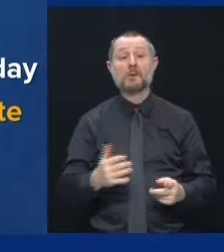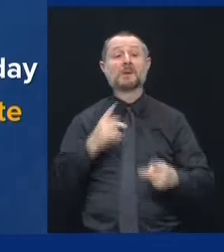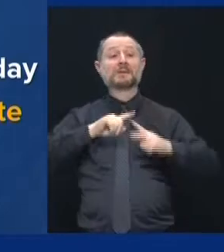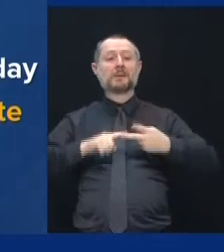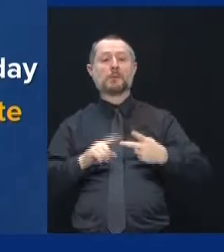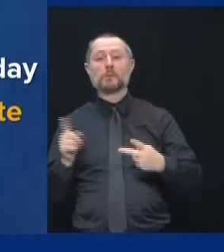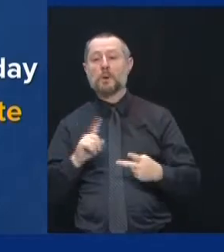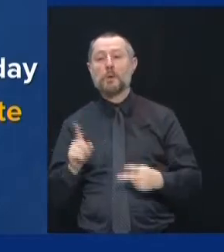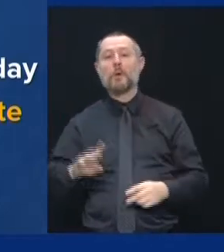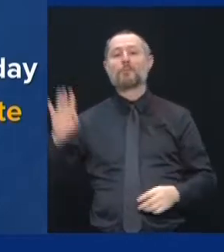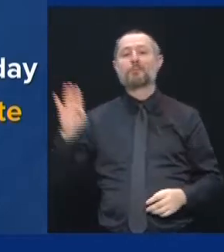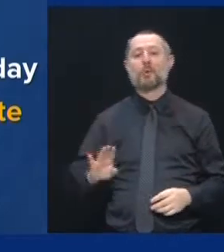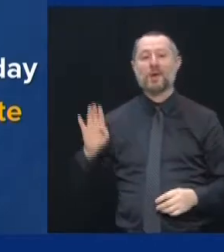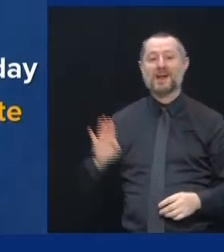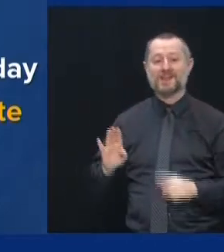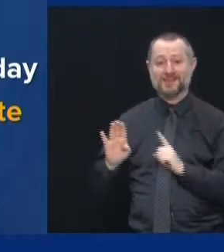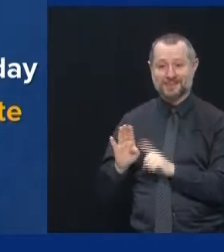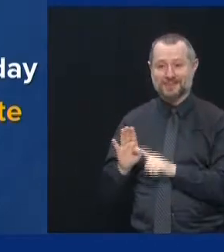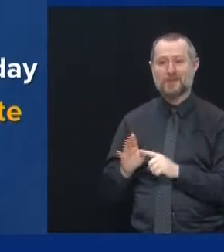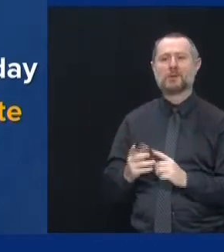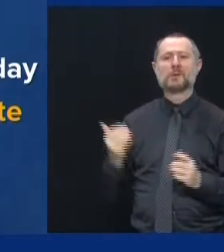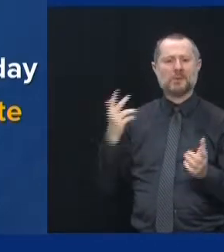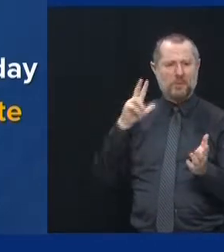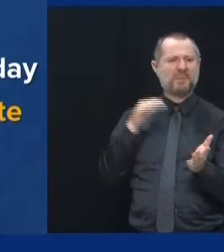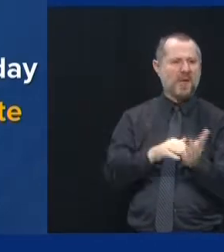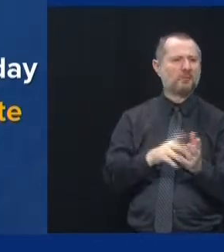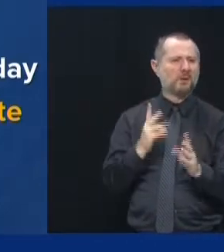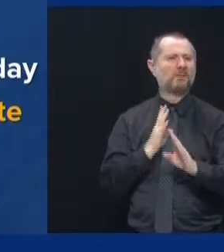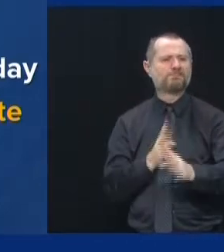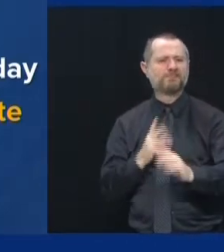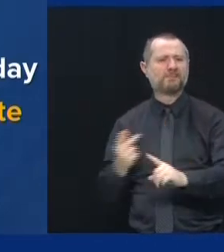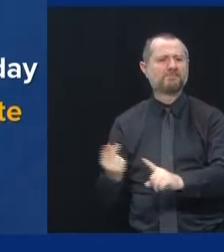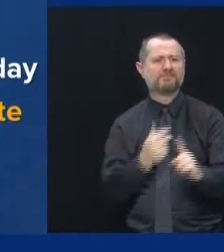THE LARGEST MASS VACCINATION